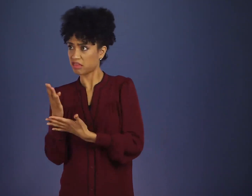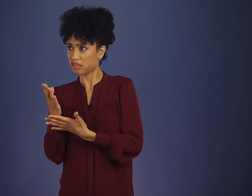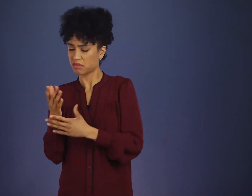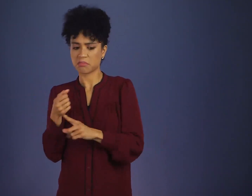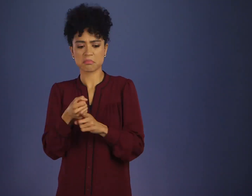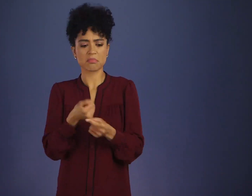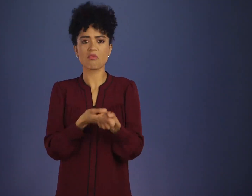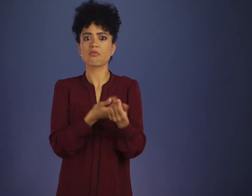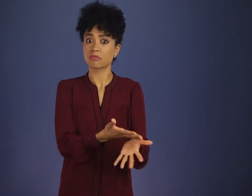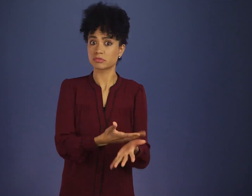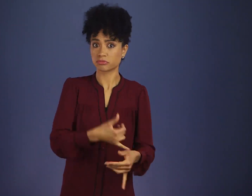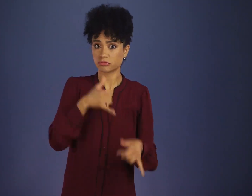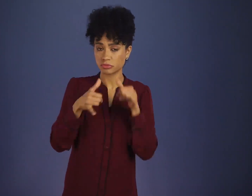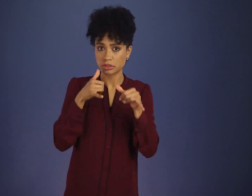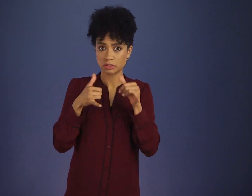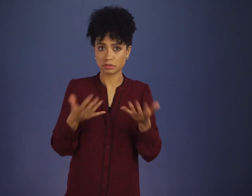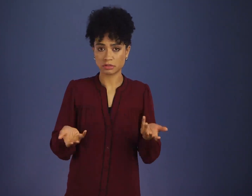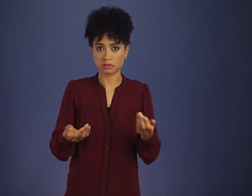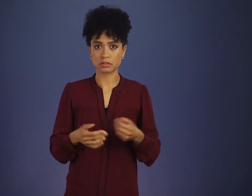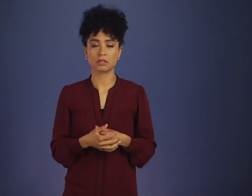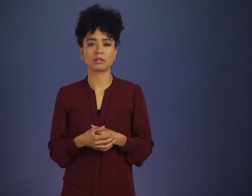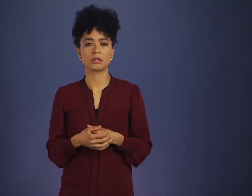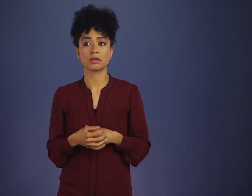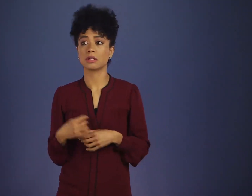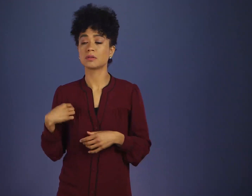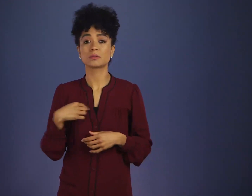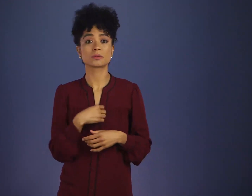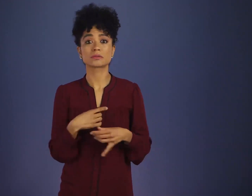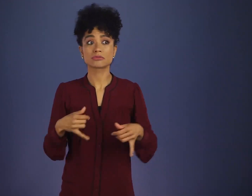is the underlying cause of their destructive drinking.